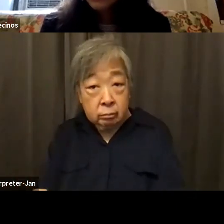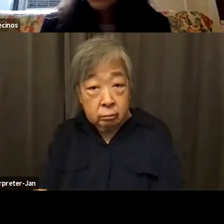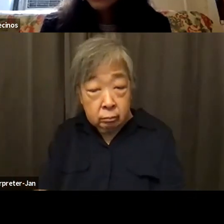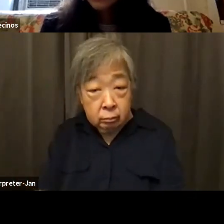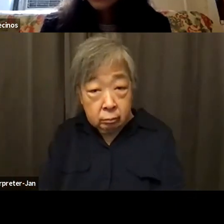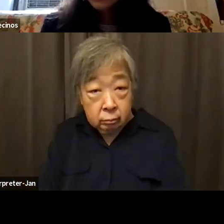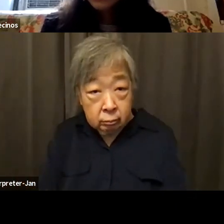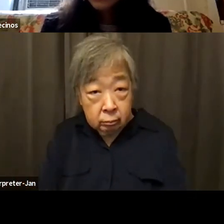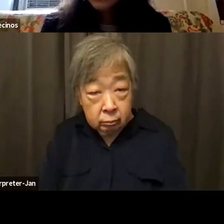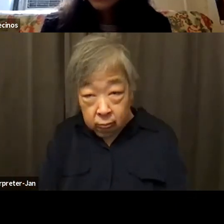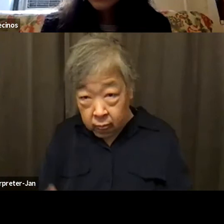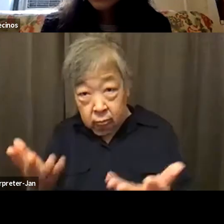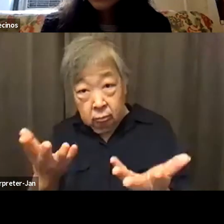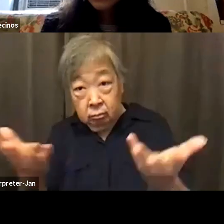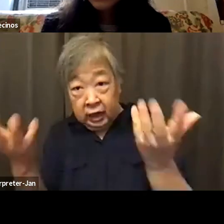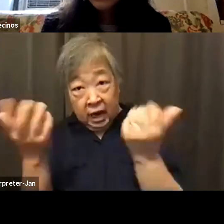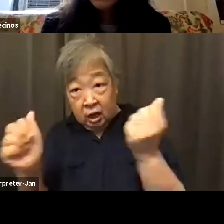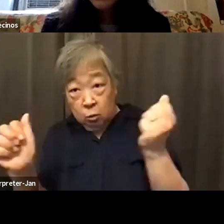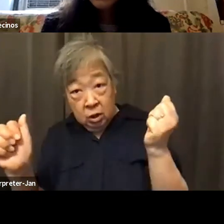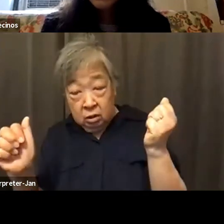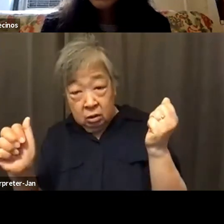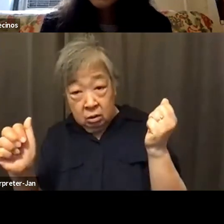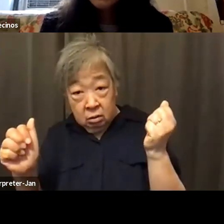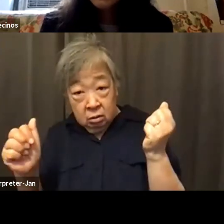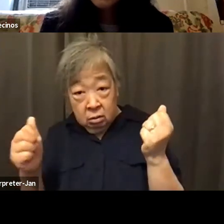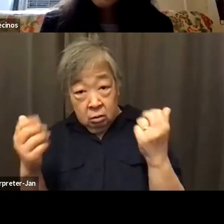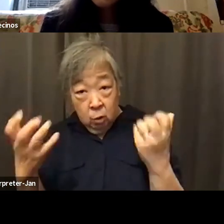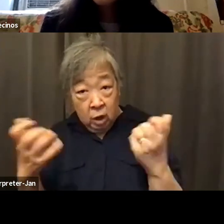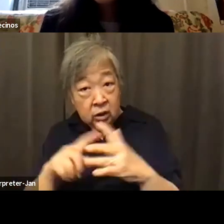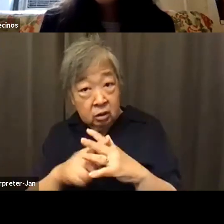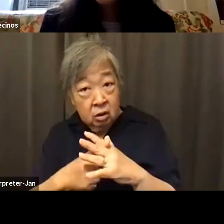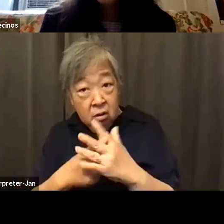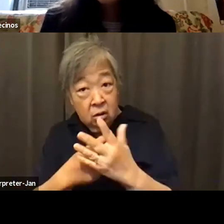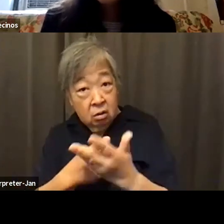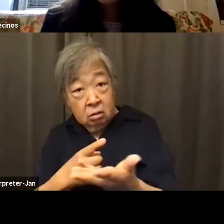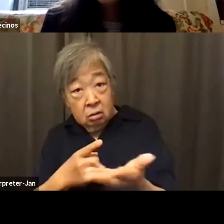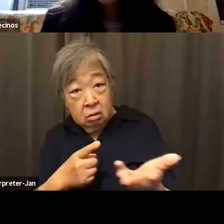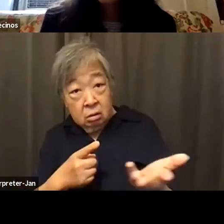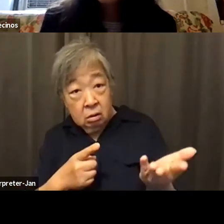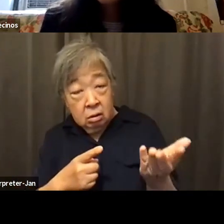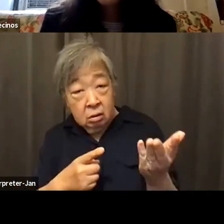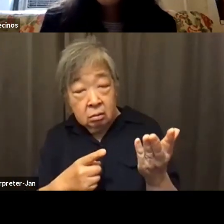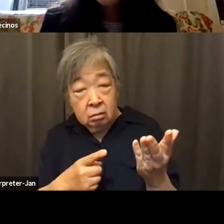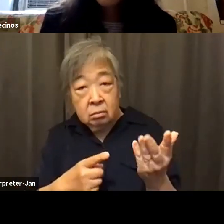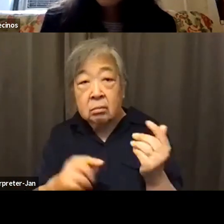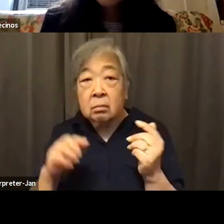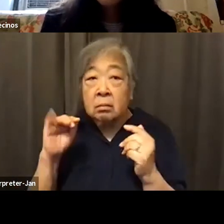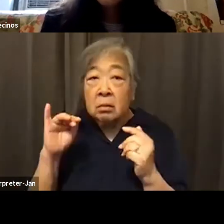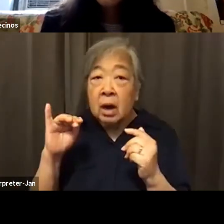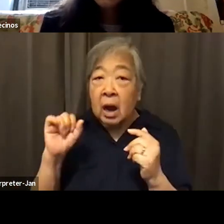Anyone who wants to start. Sure, I'll go.